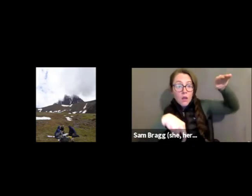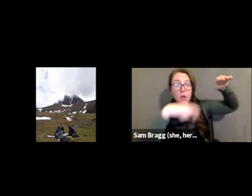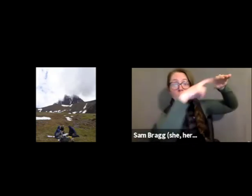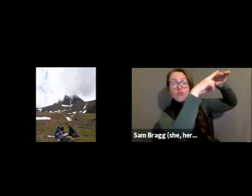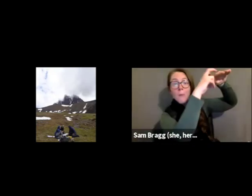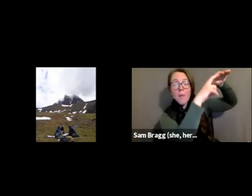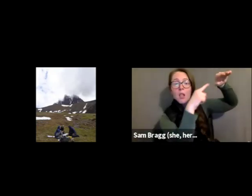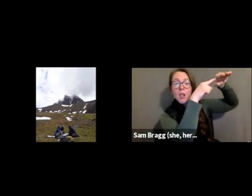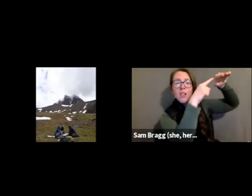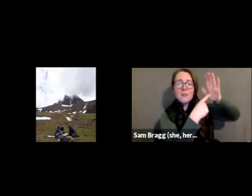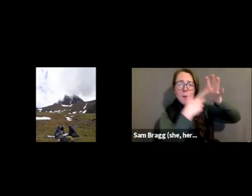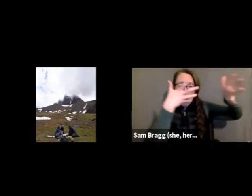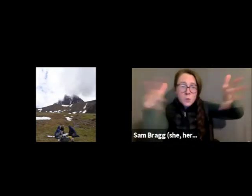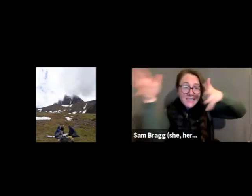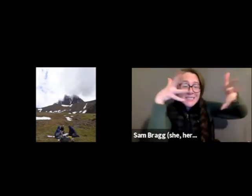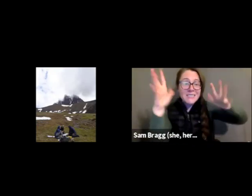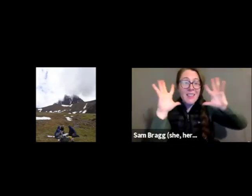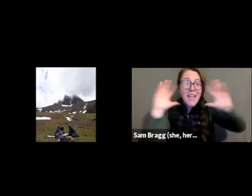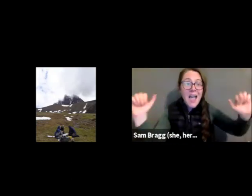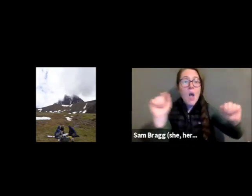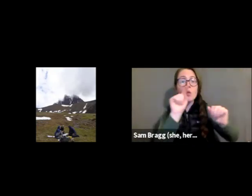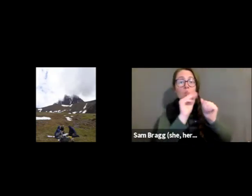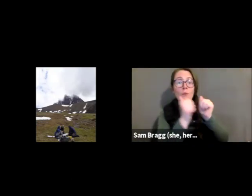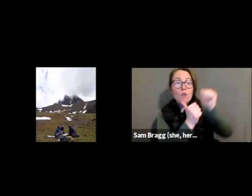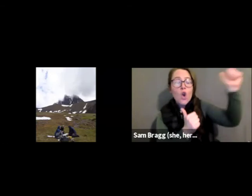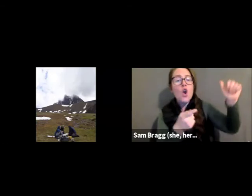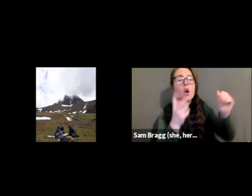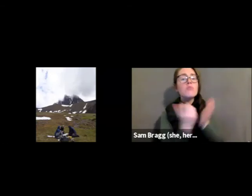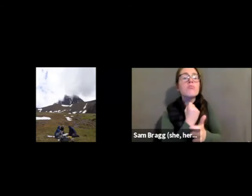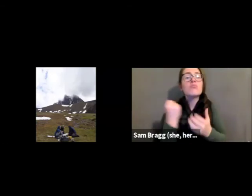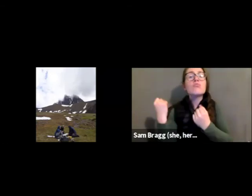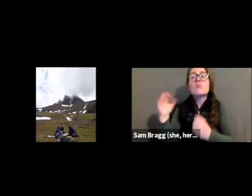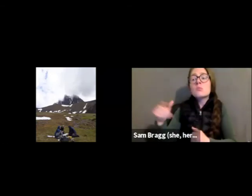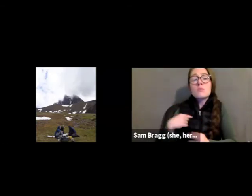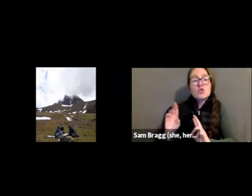canyon wall and there's people on the bottom and sometimes it's very windy and loud we're far away